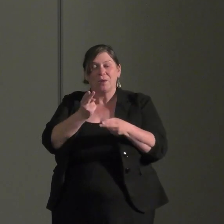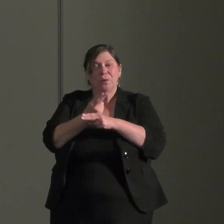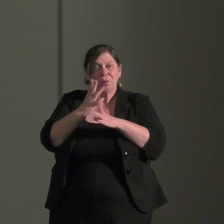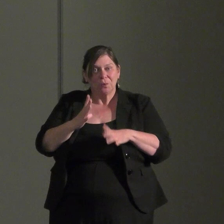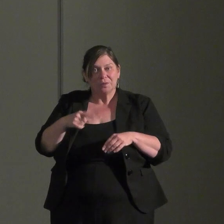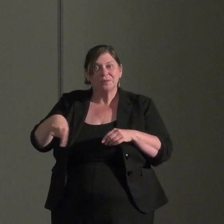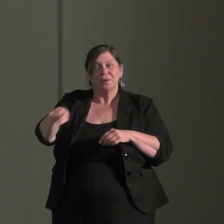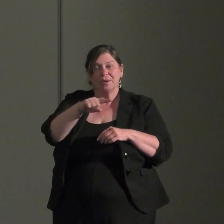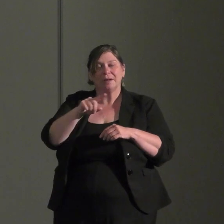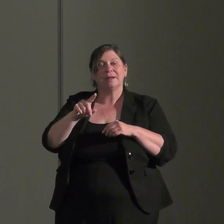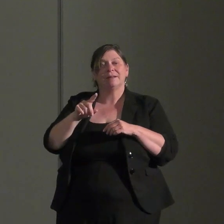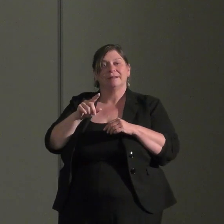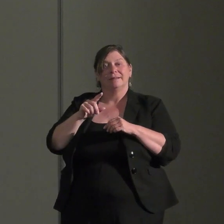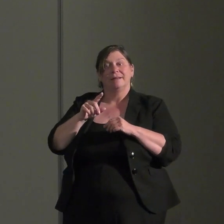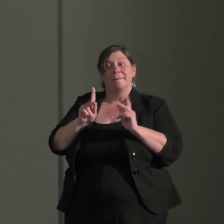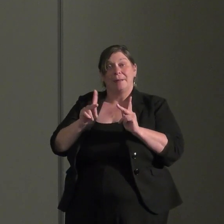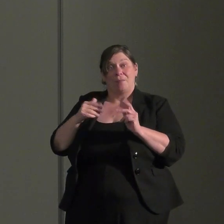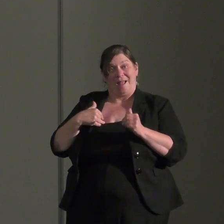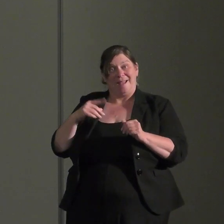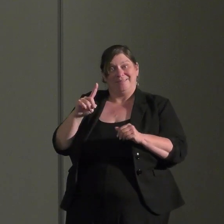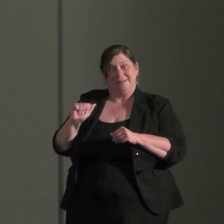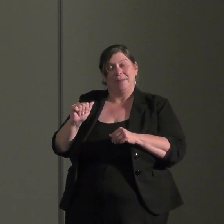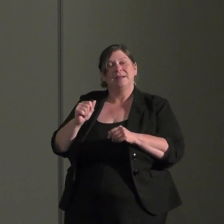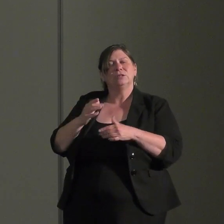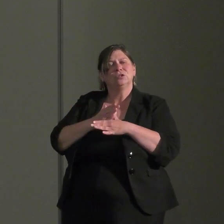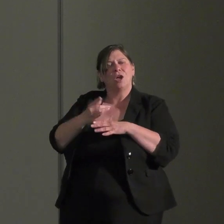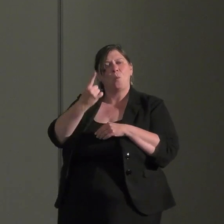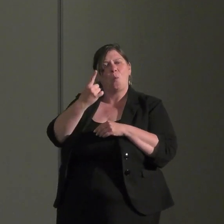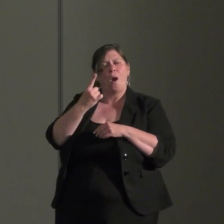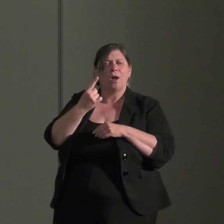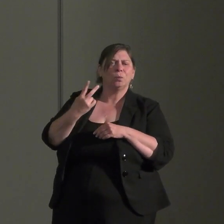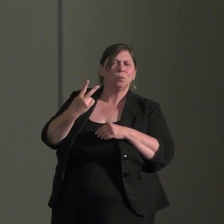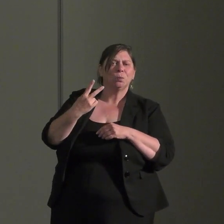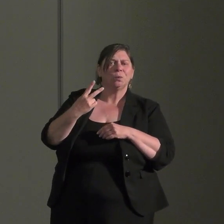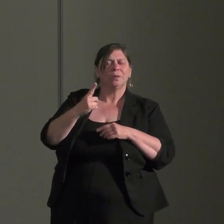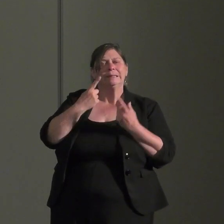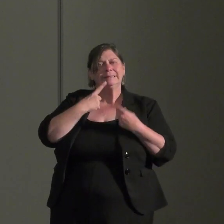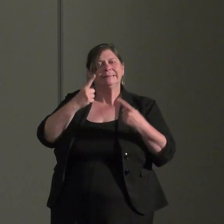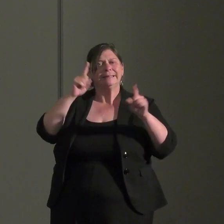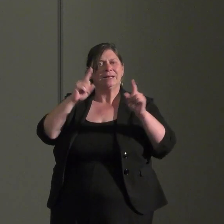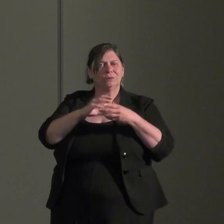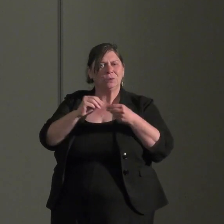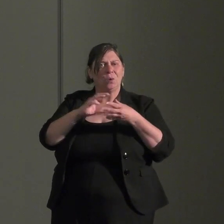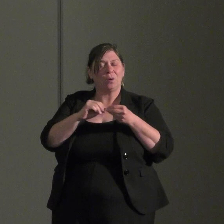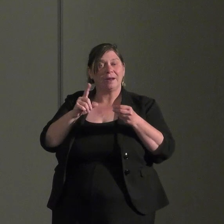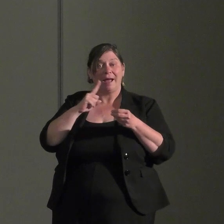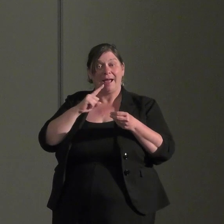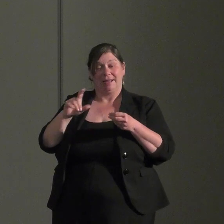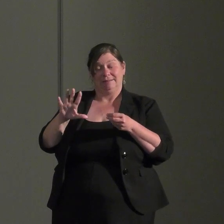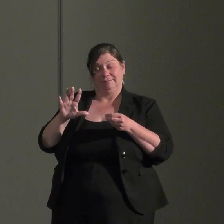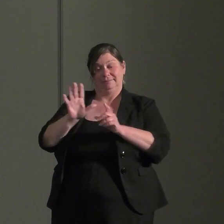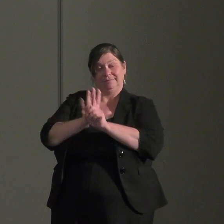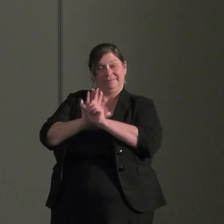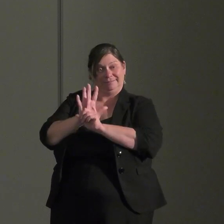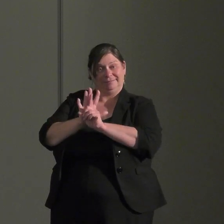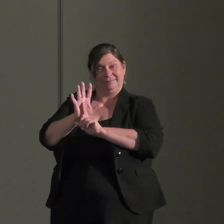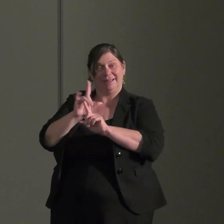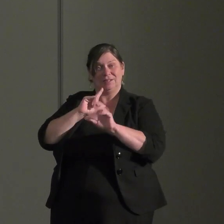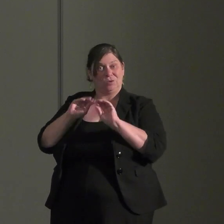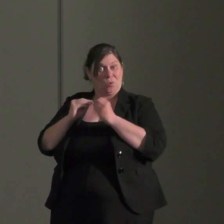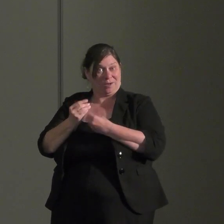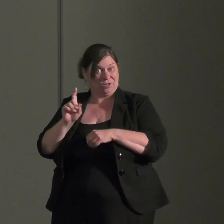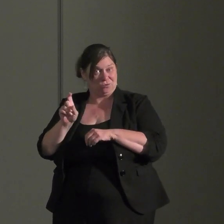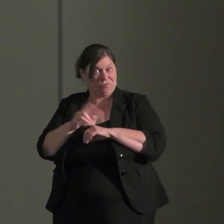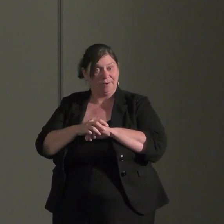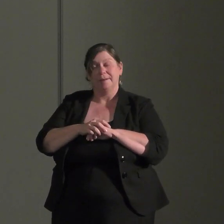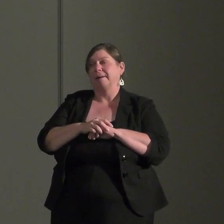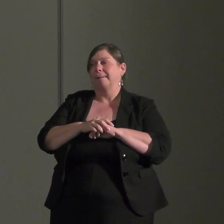People With Disabilities can you share one or two success you had as an organization?